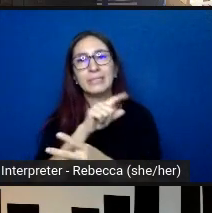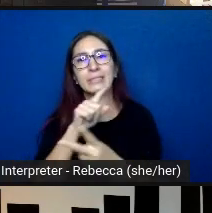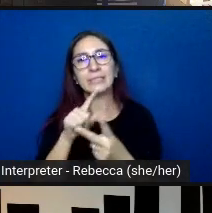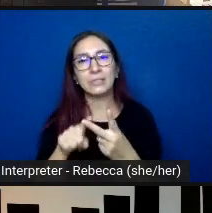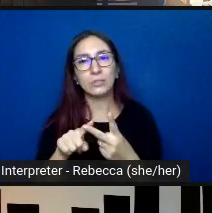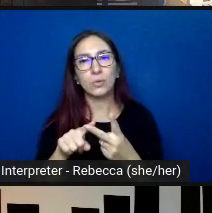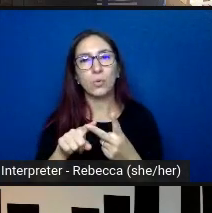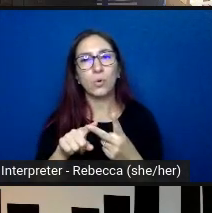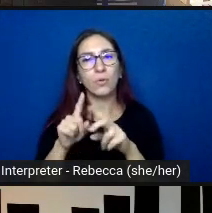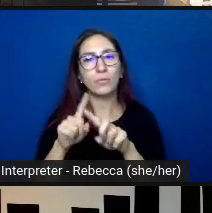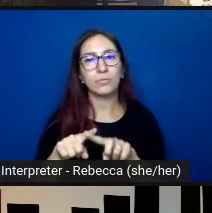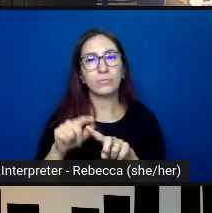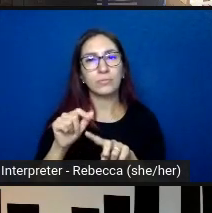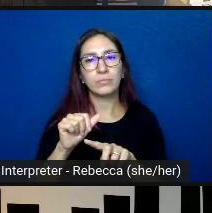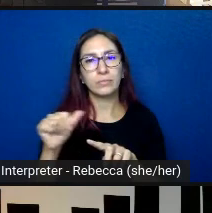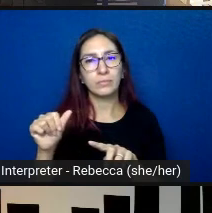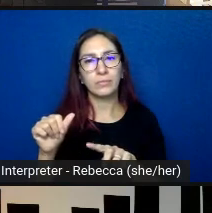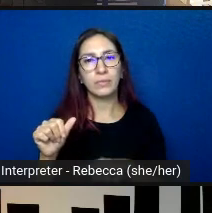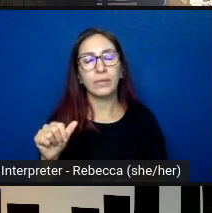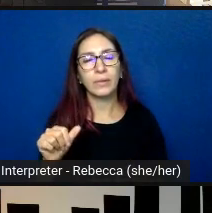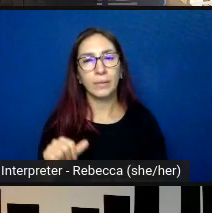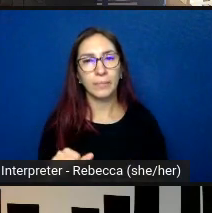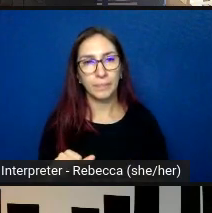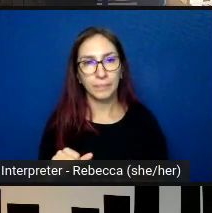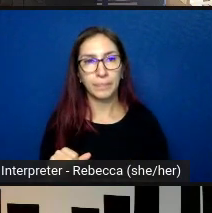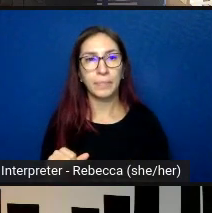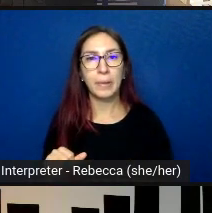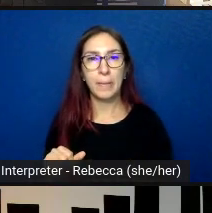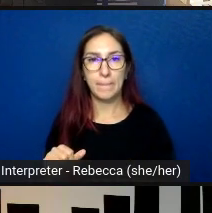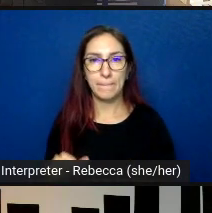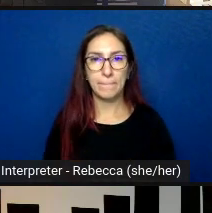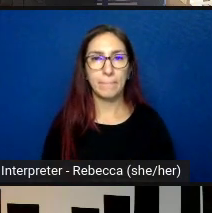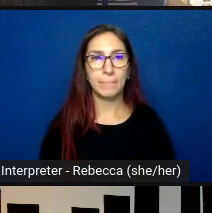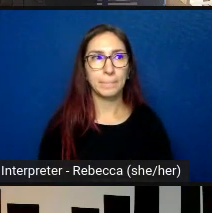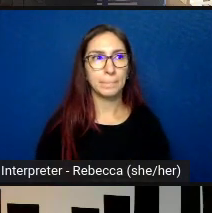Finally, .